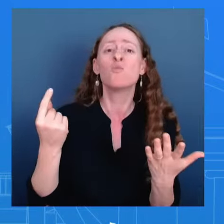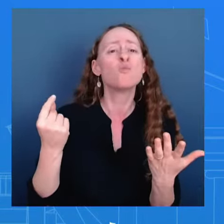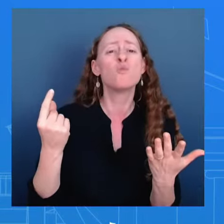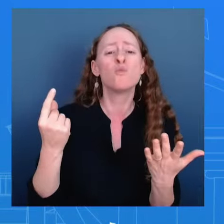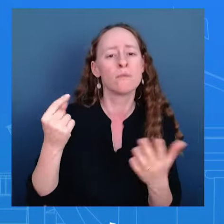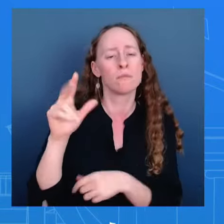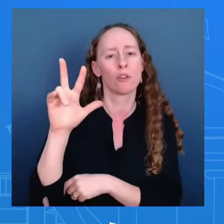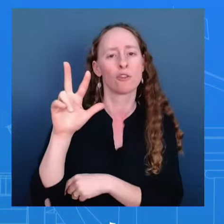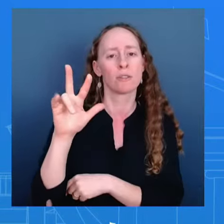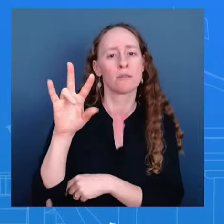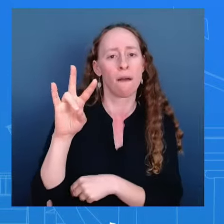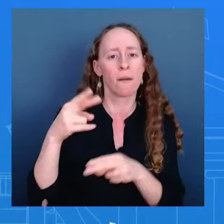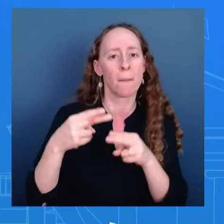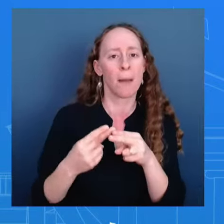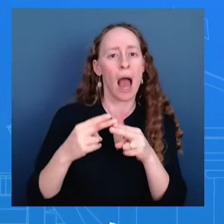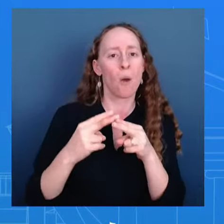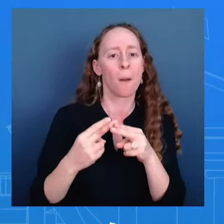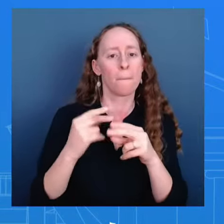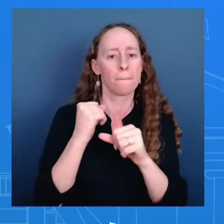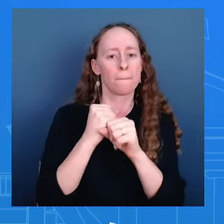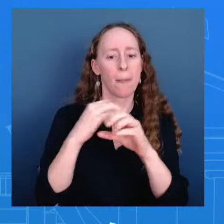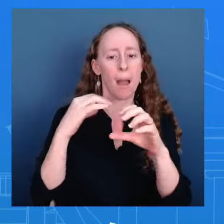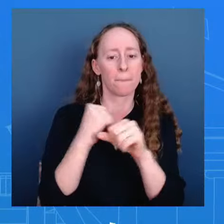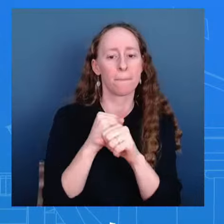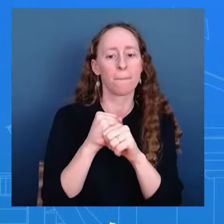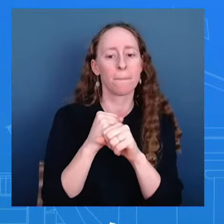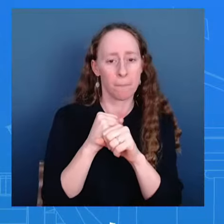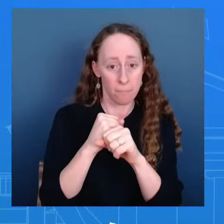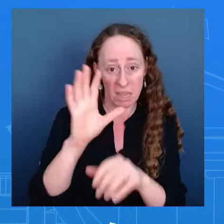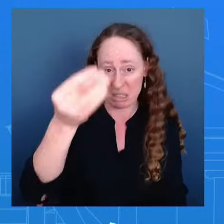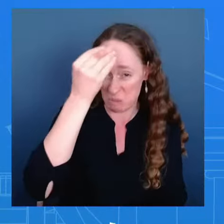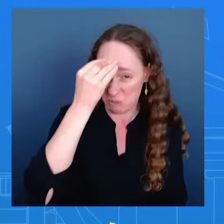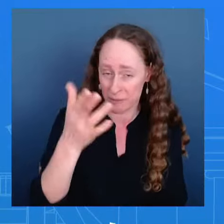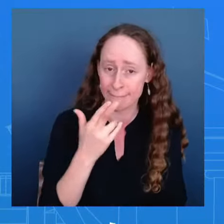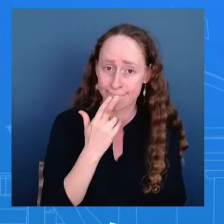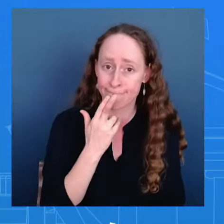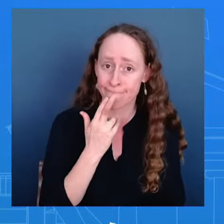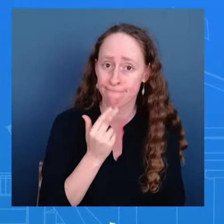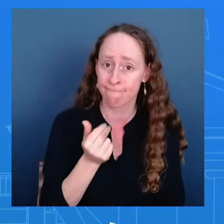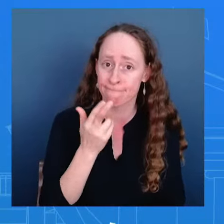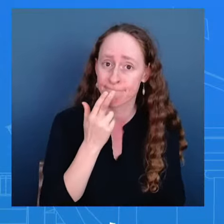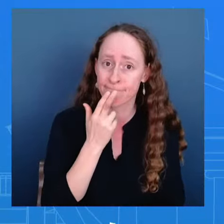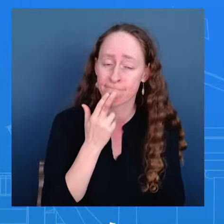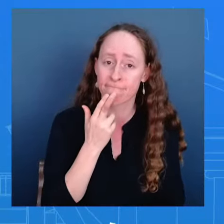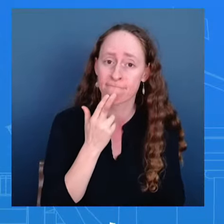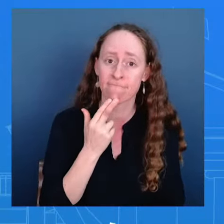a 37 pound bomb is not a big bomb, and it is exactly the kind of munition, if in fact that's what they used.